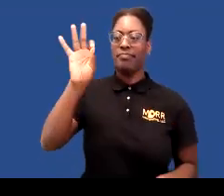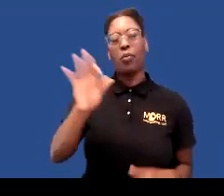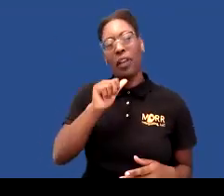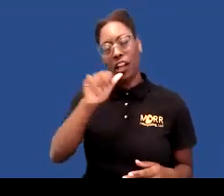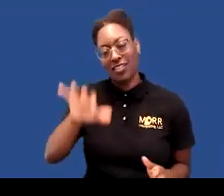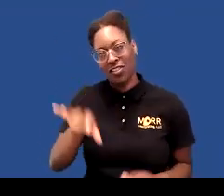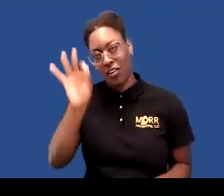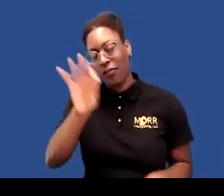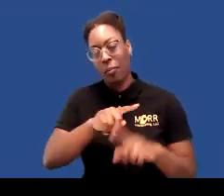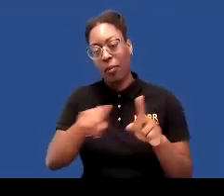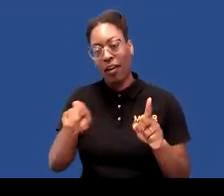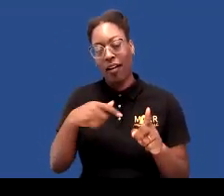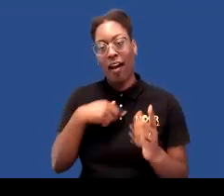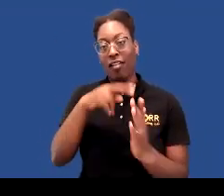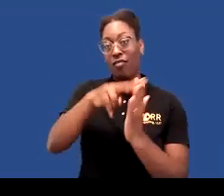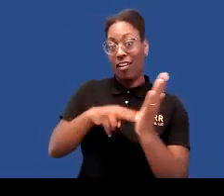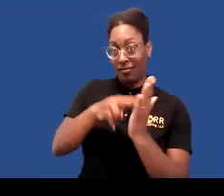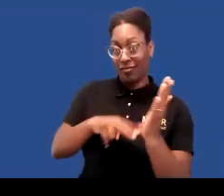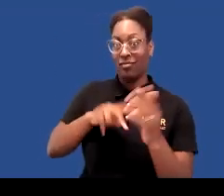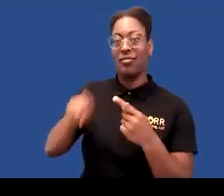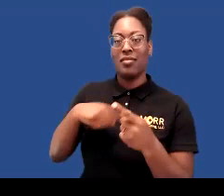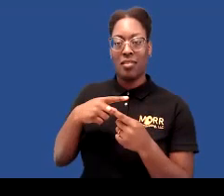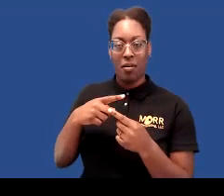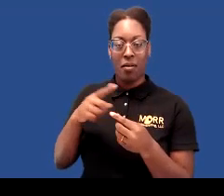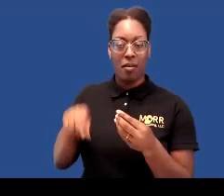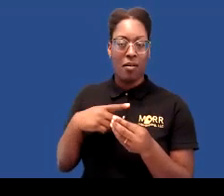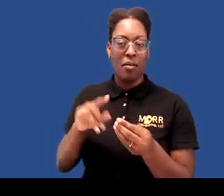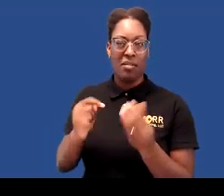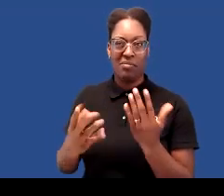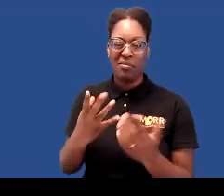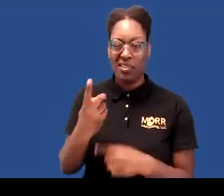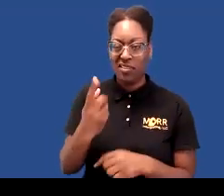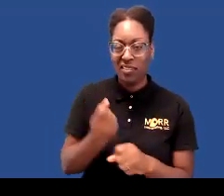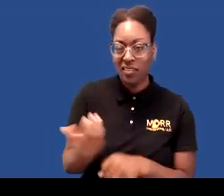I read about it, I guess, maybe about a year ago, so Fall 2019.